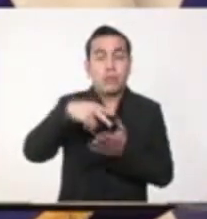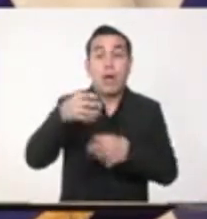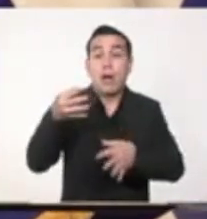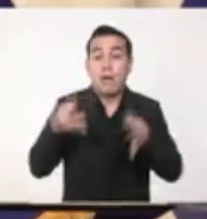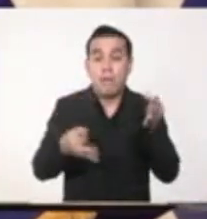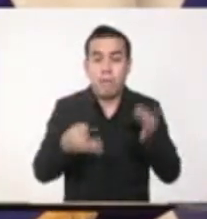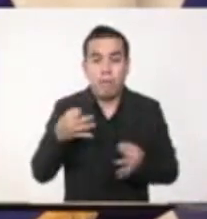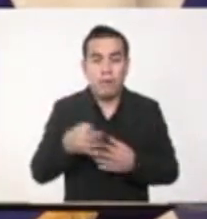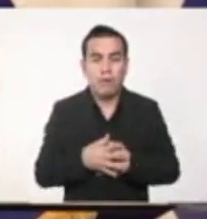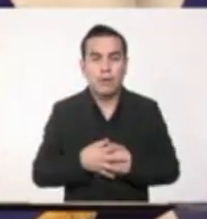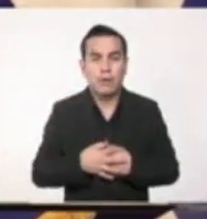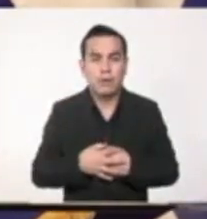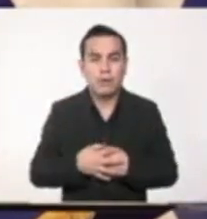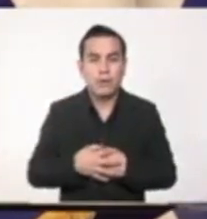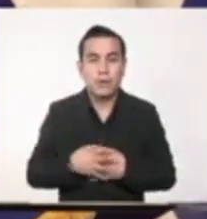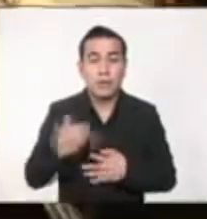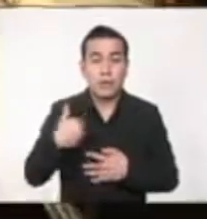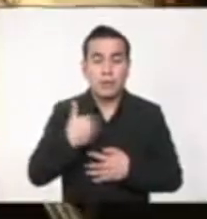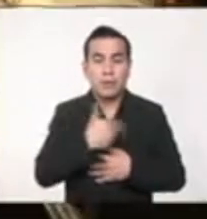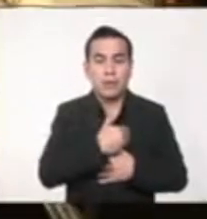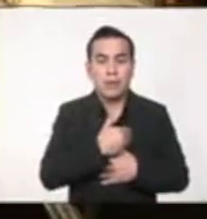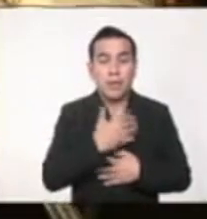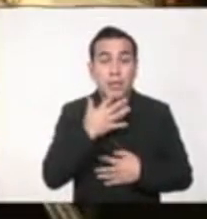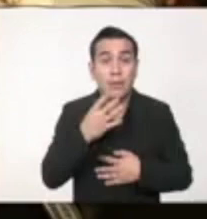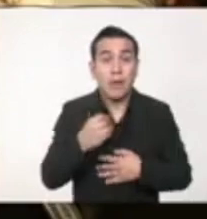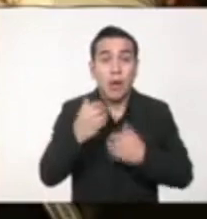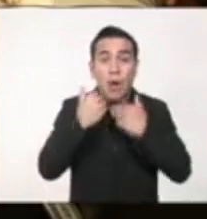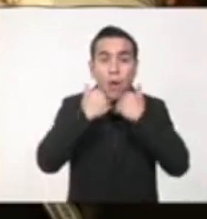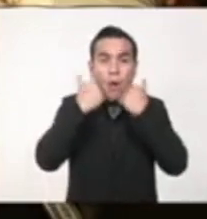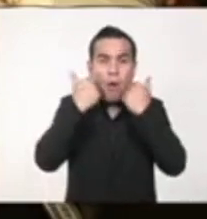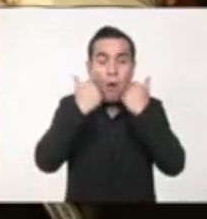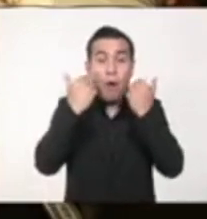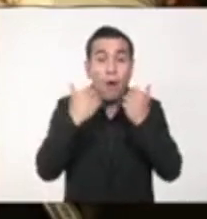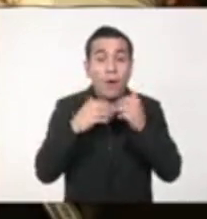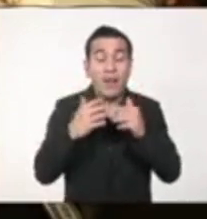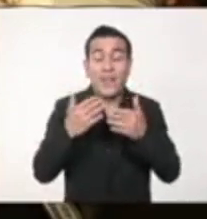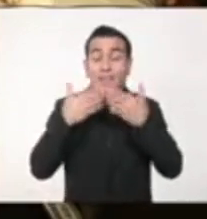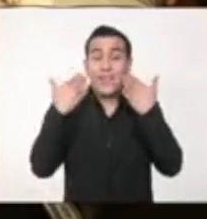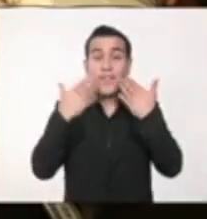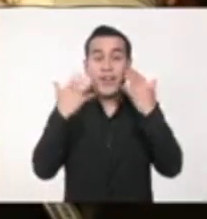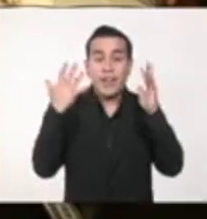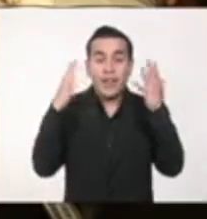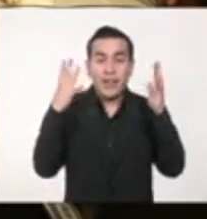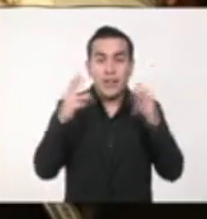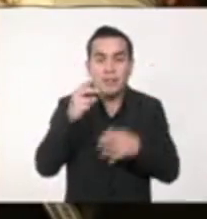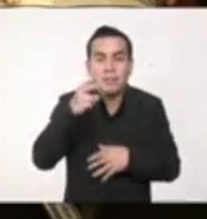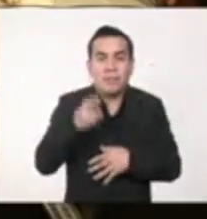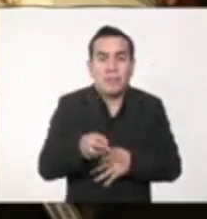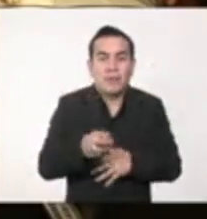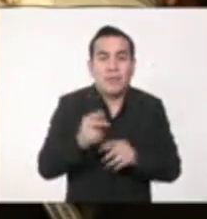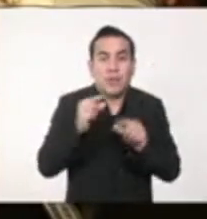has been a minister, everyone erupted in applause. Less the same as always, the little group that was in the